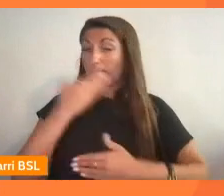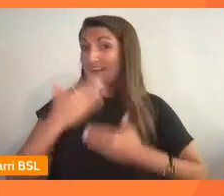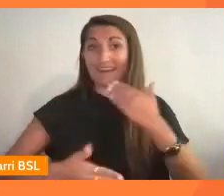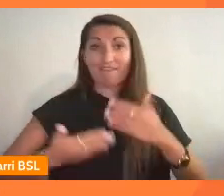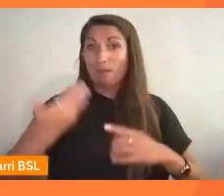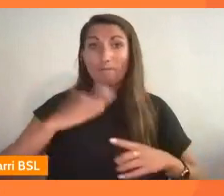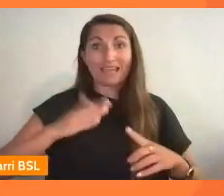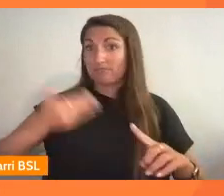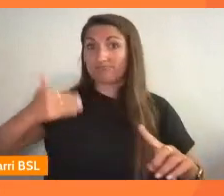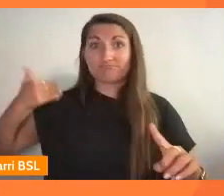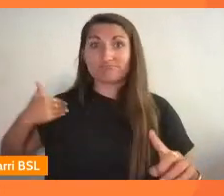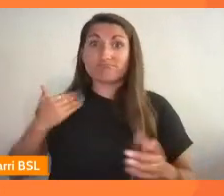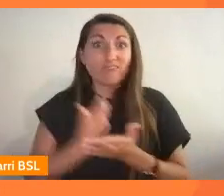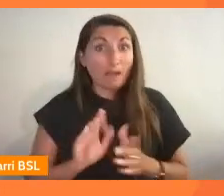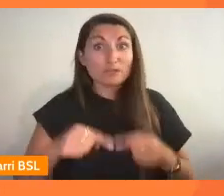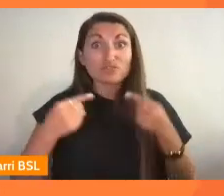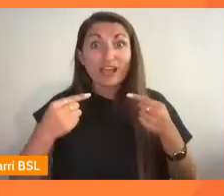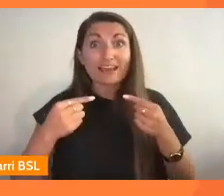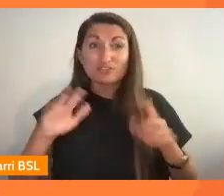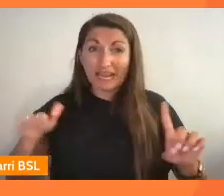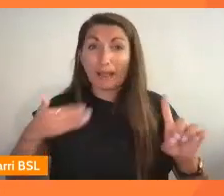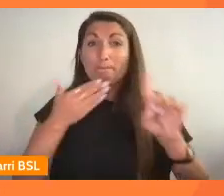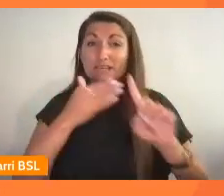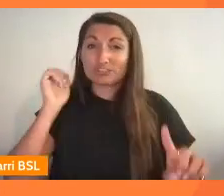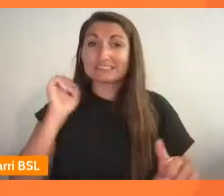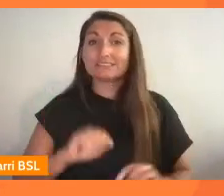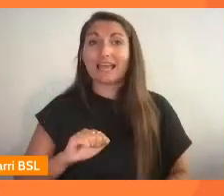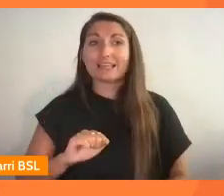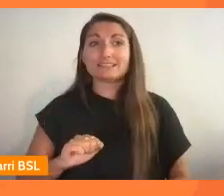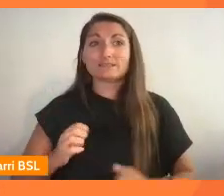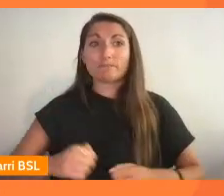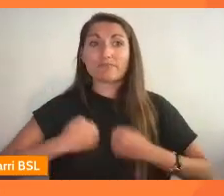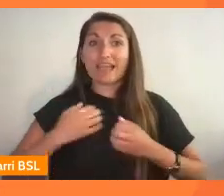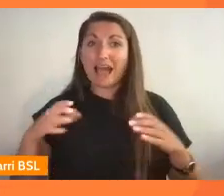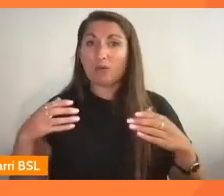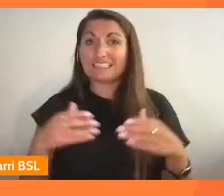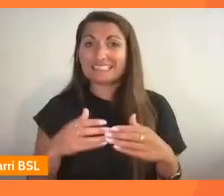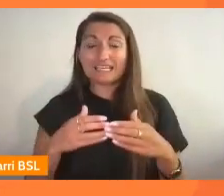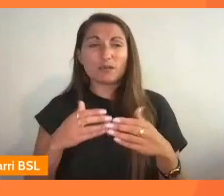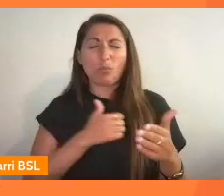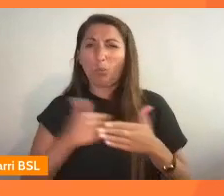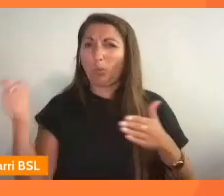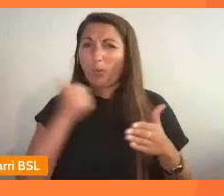and ambitious. Our dev team were constantly problem-solving and sending us out to